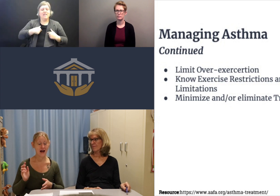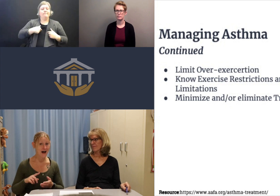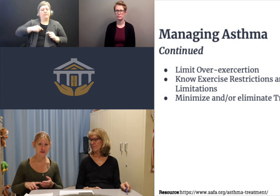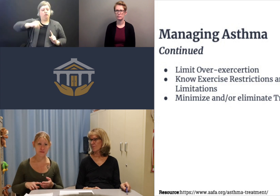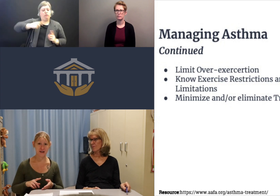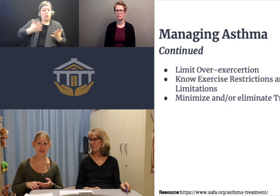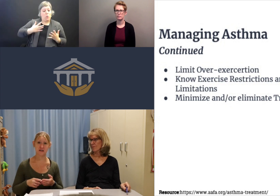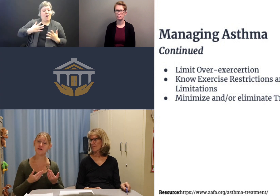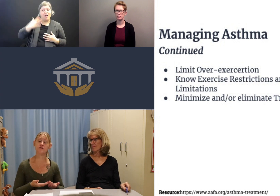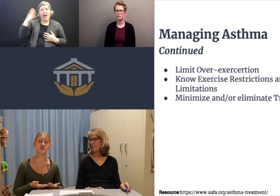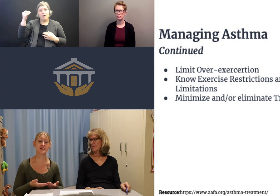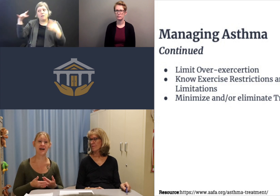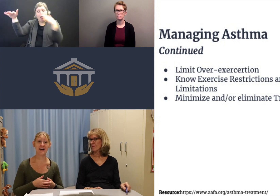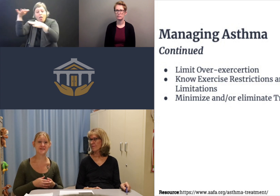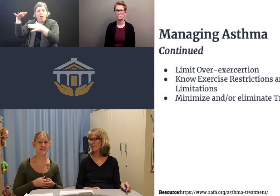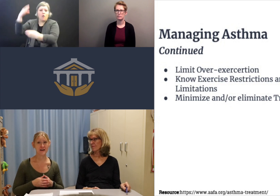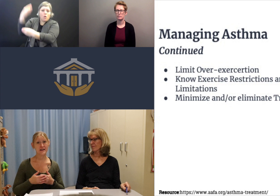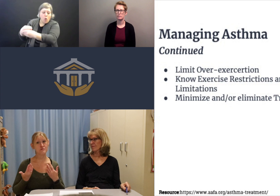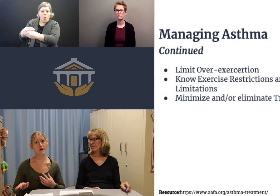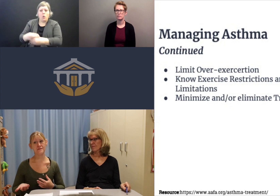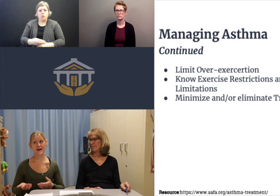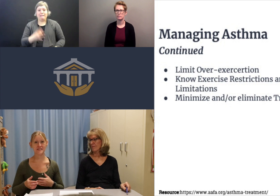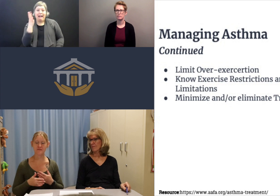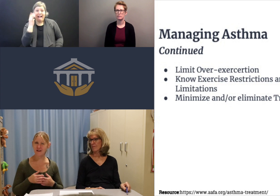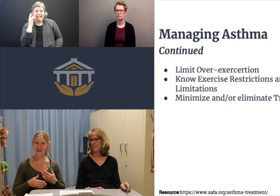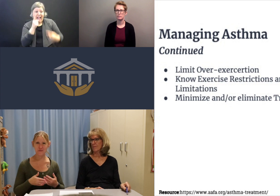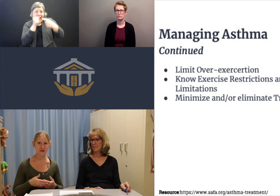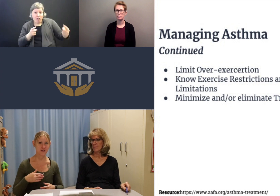allergy medication. If you're allergic to cats and you love cats, figure out a way with your